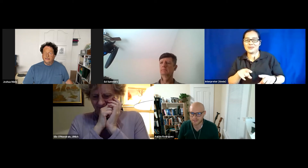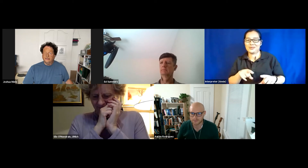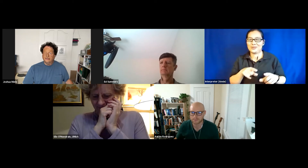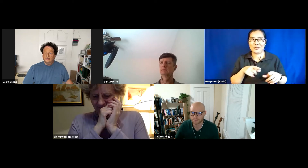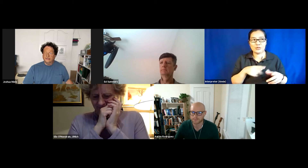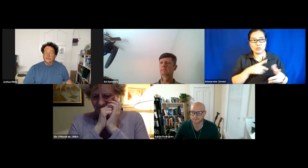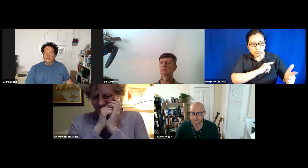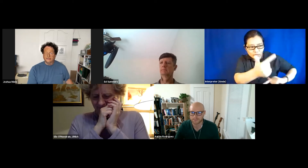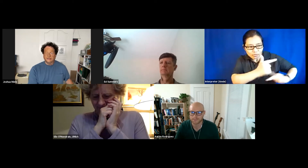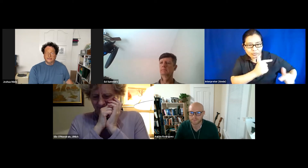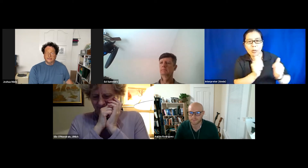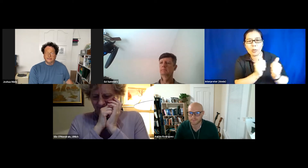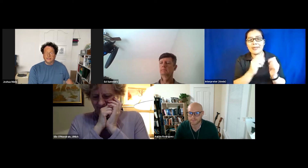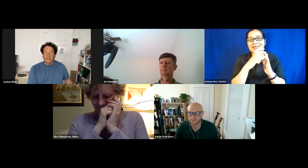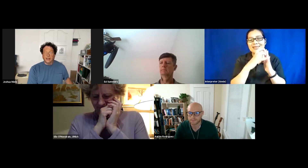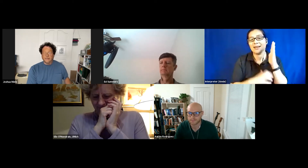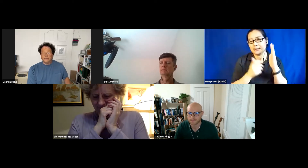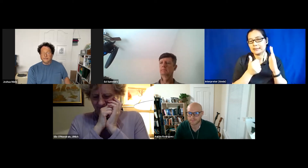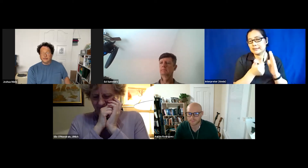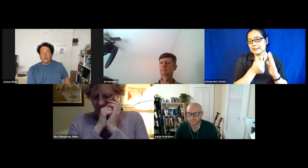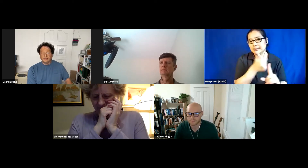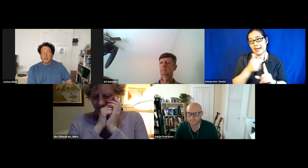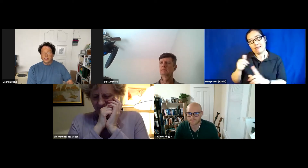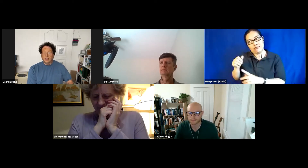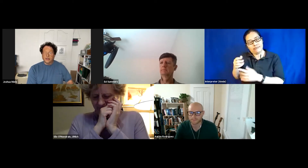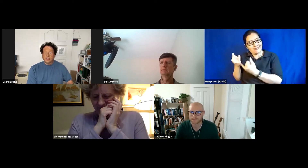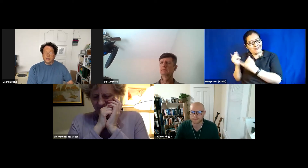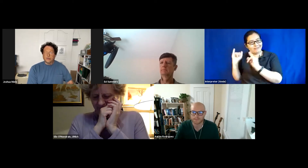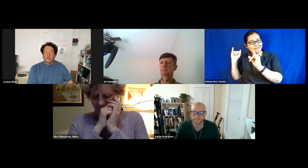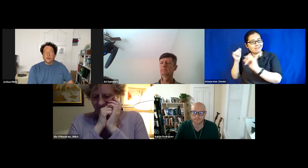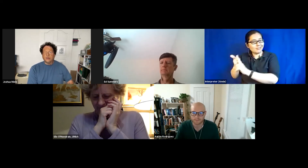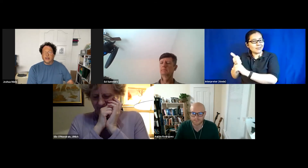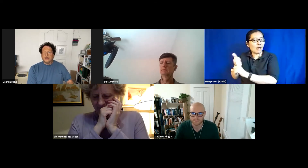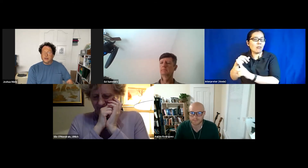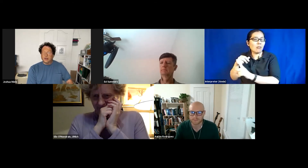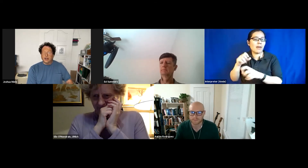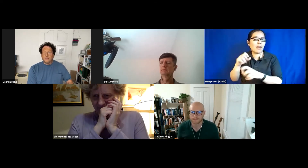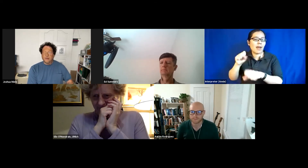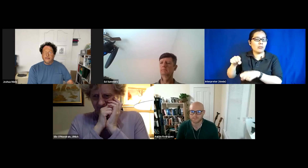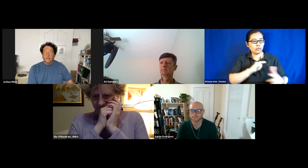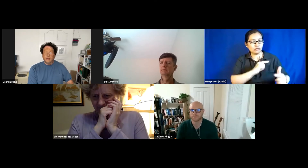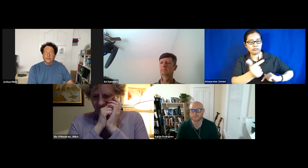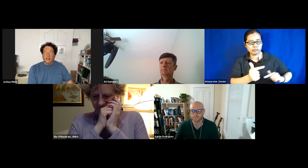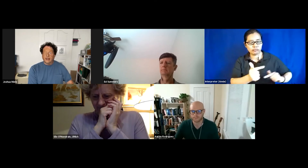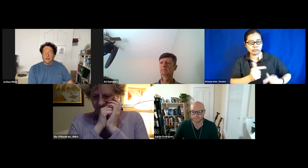. >>>: Yeah. Okay. So I think we've laid out